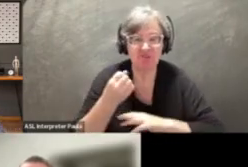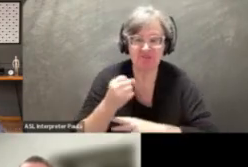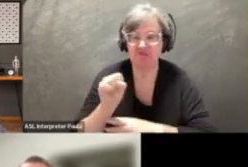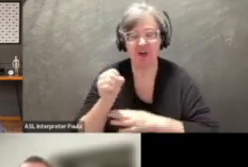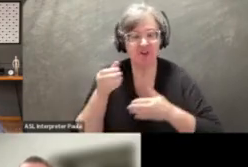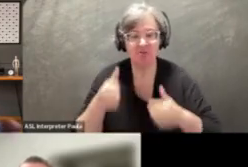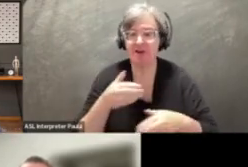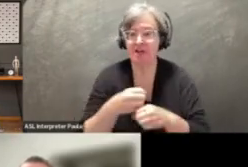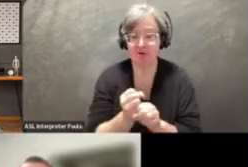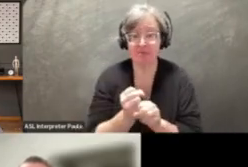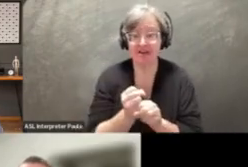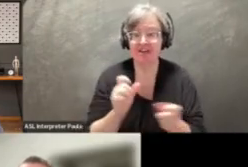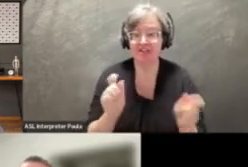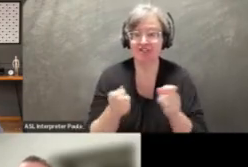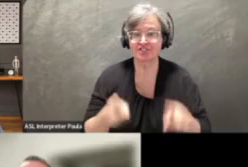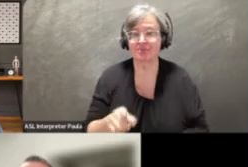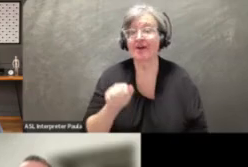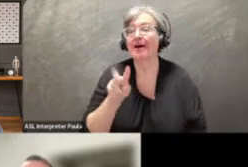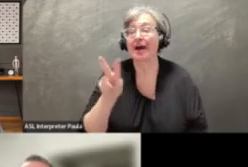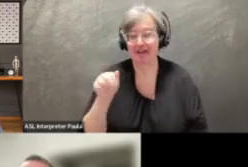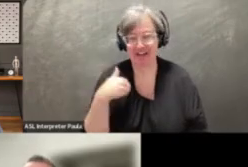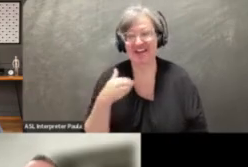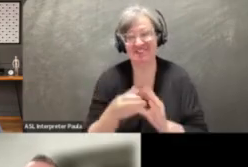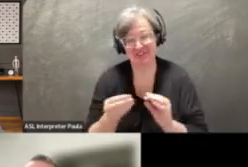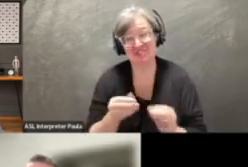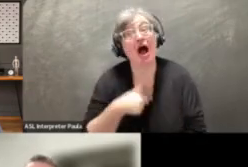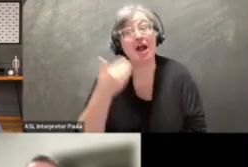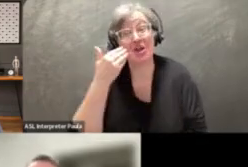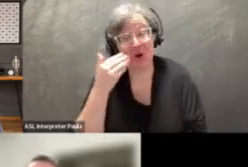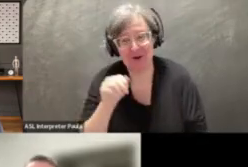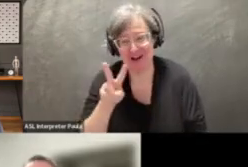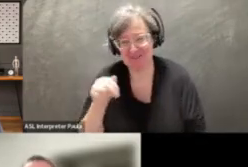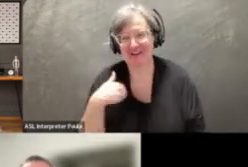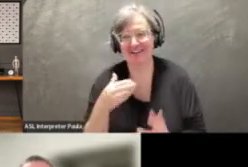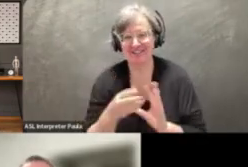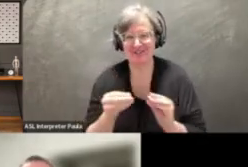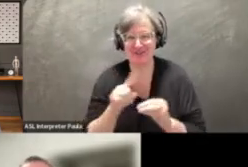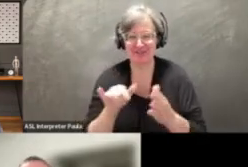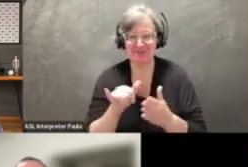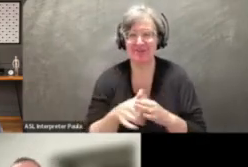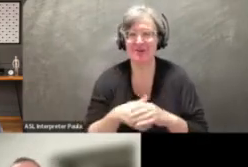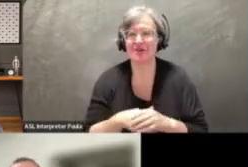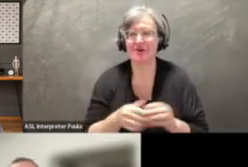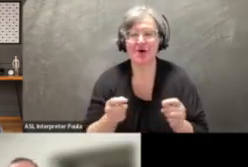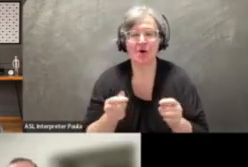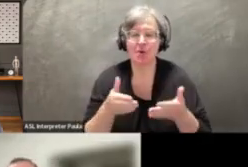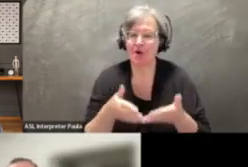change happen. I think Alva's got some stories. I know Alva's got some stories about that. So I'll just give a quick general thought about this, and then